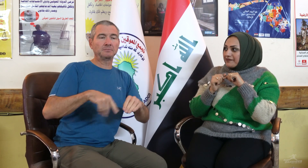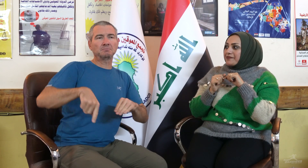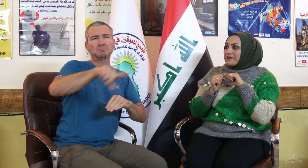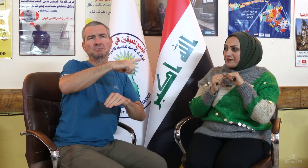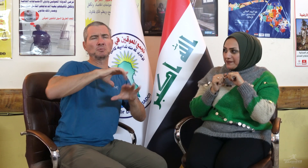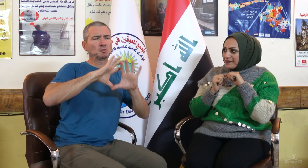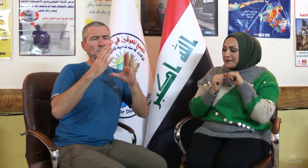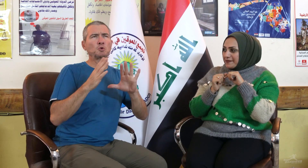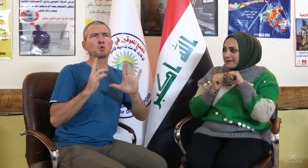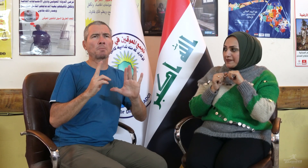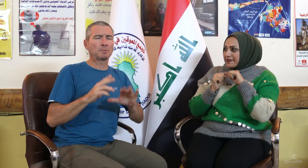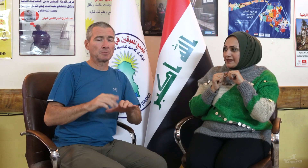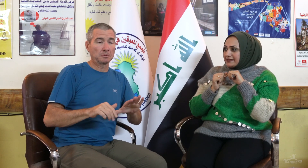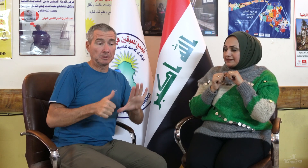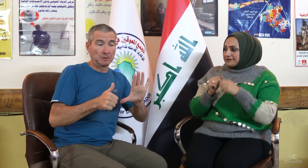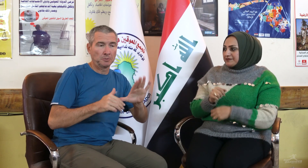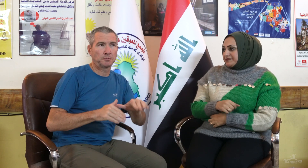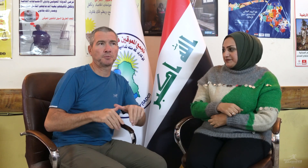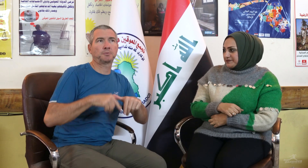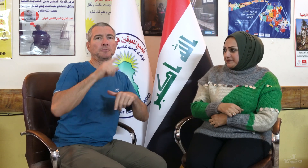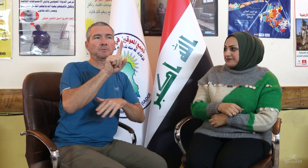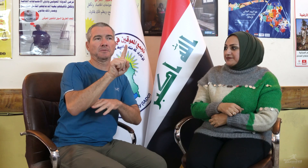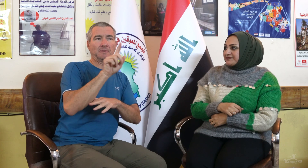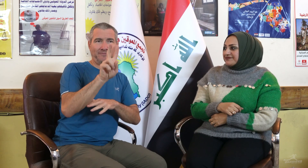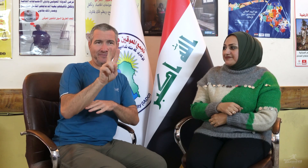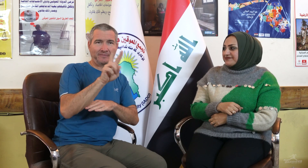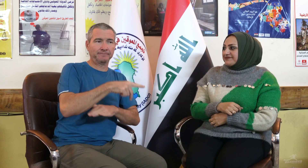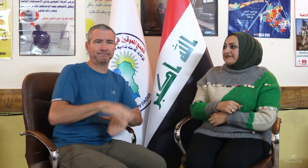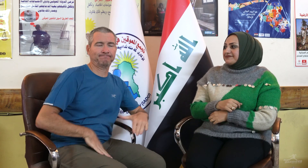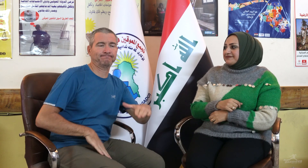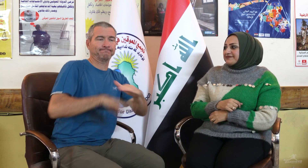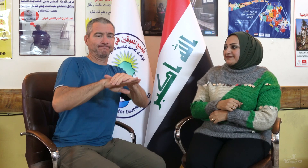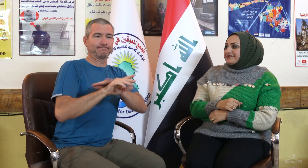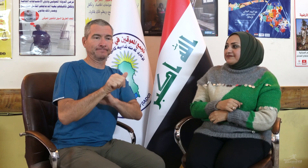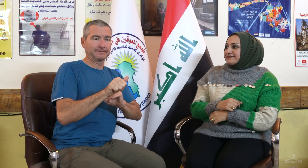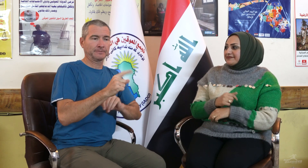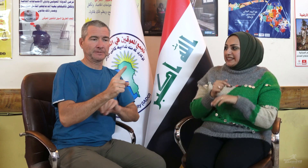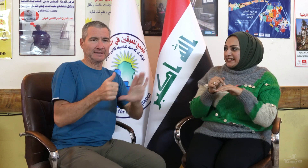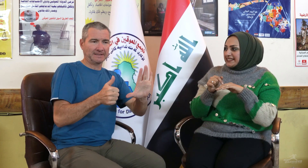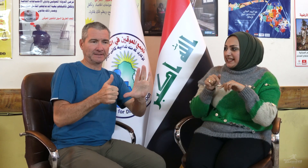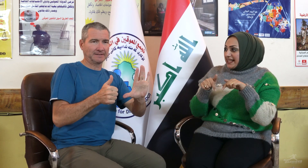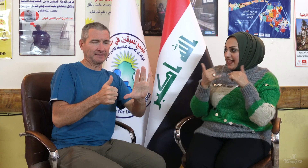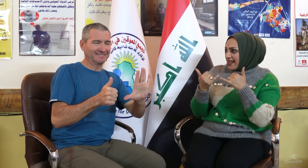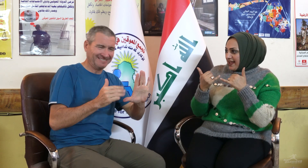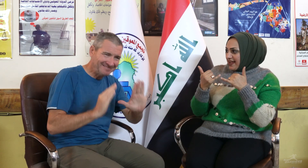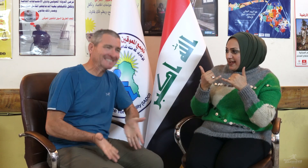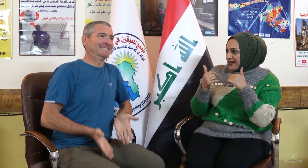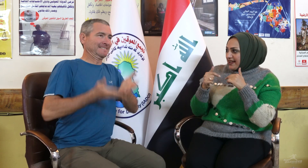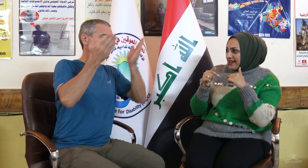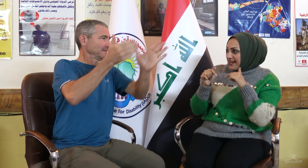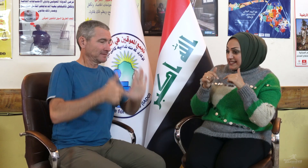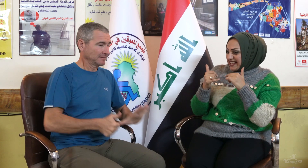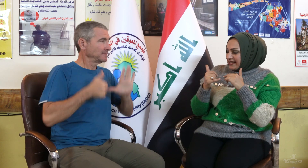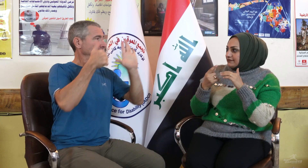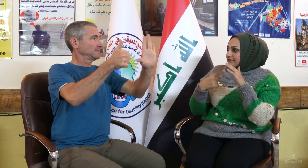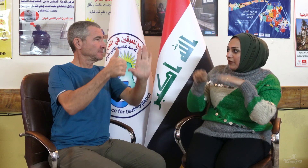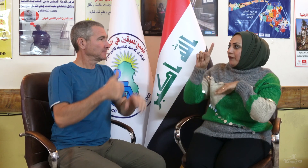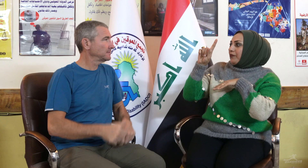whereas most areas of the world will go up to 12th grade. So it’s important to lift that 6th grade limit much higher.